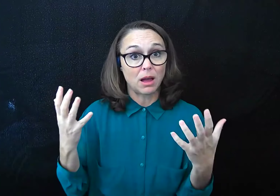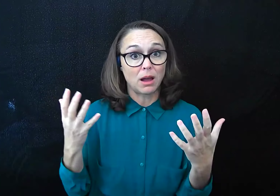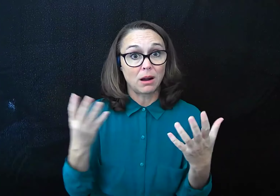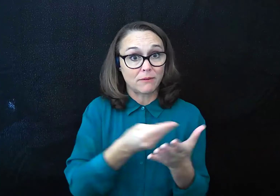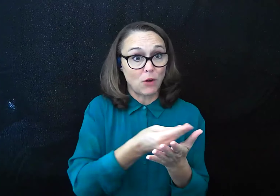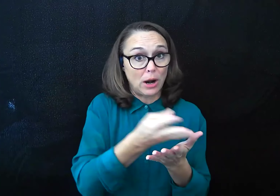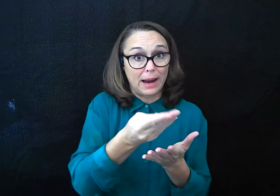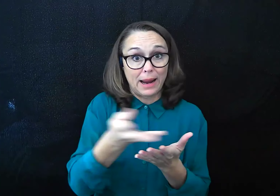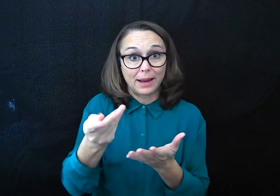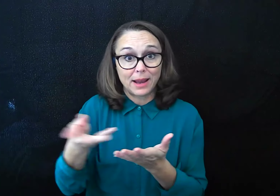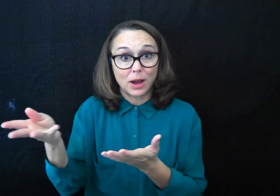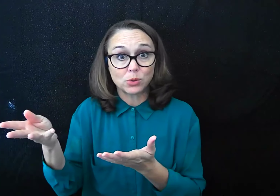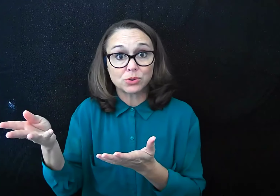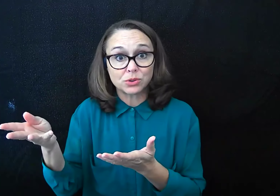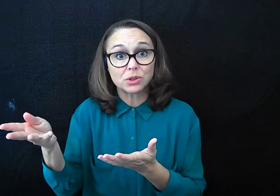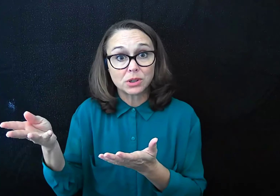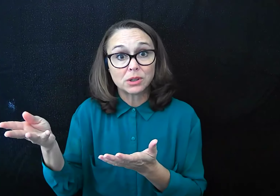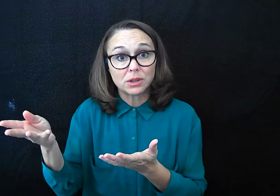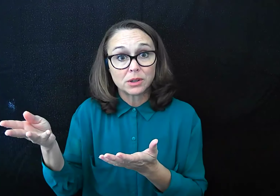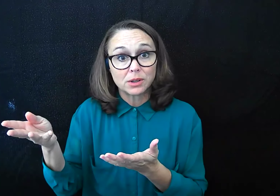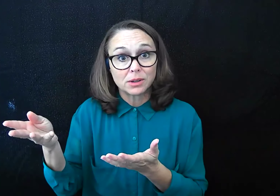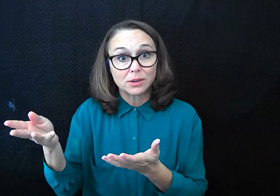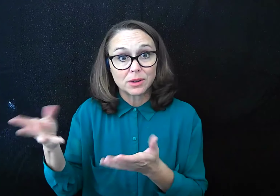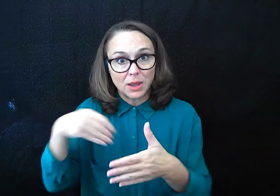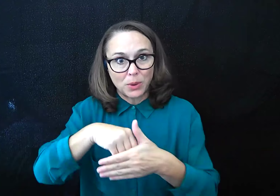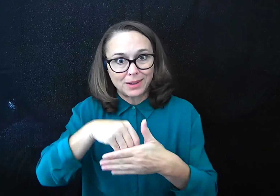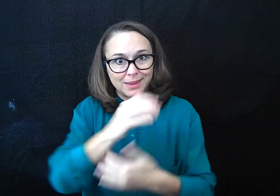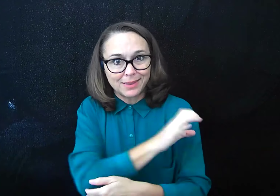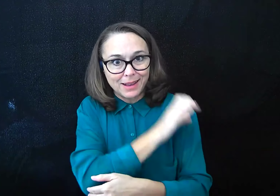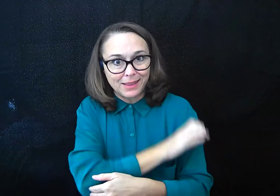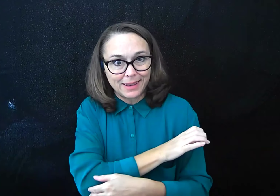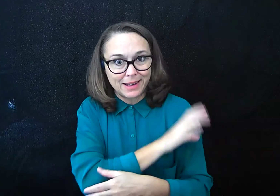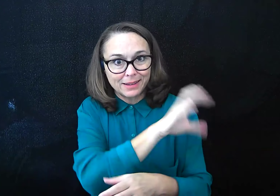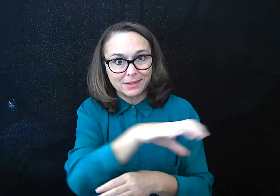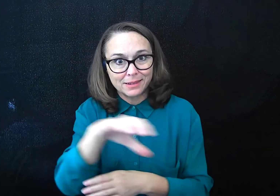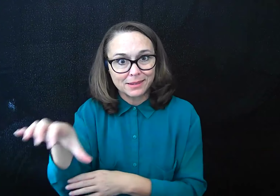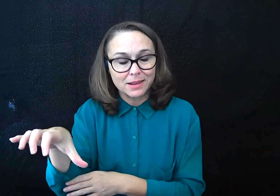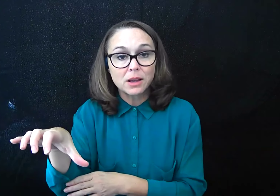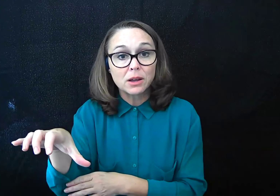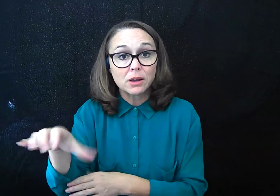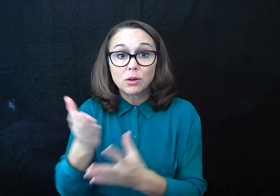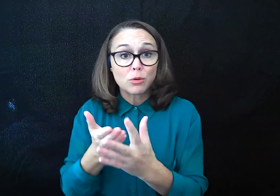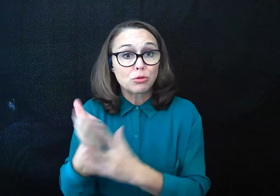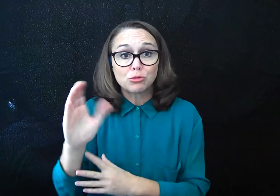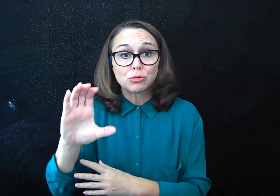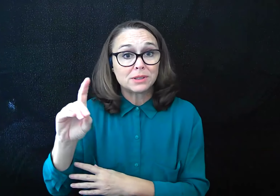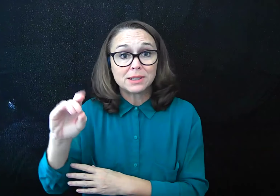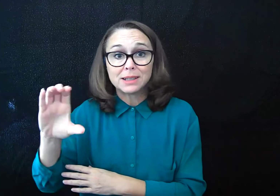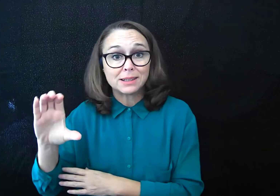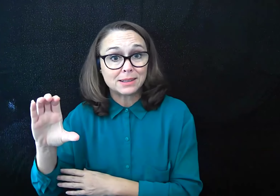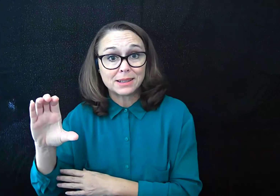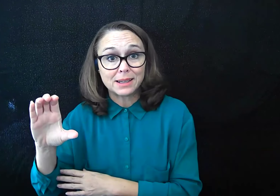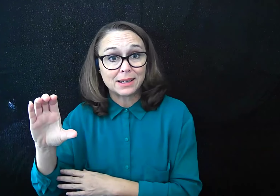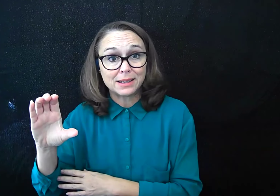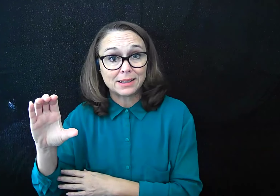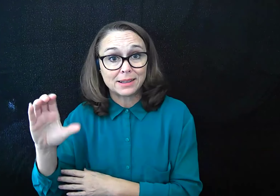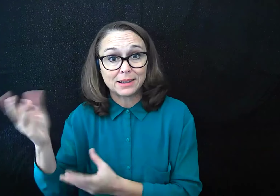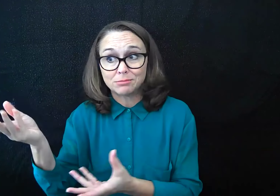distributed to the clinics through CDC Learn the Signs Act Early, but we also, as I mentioned,